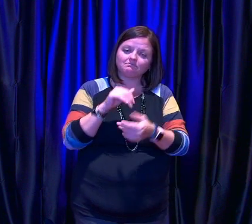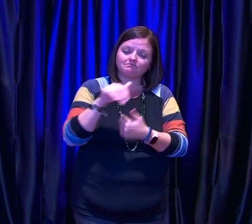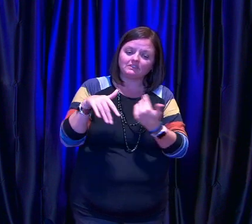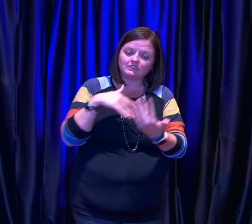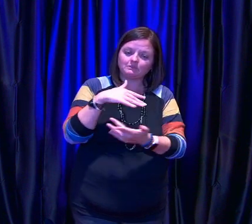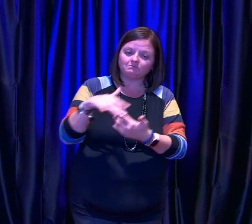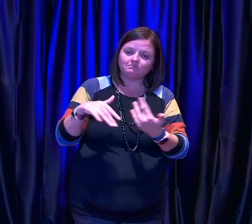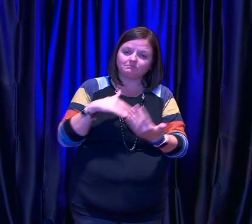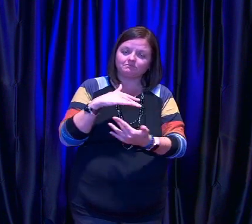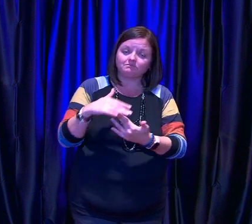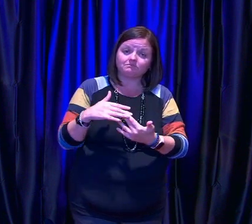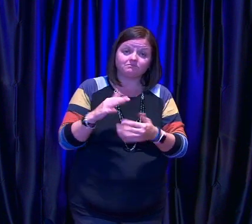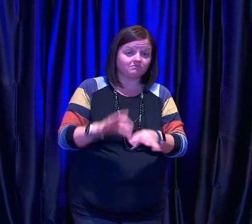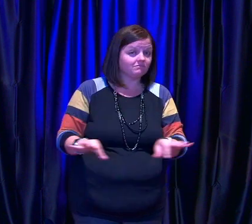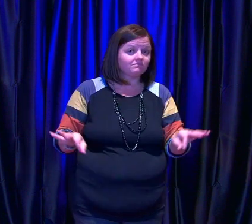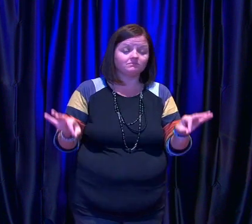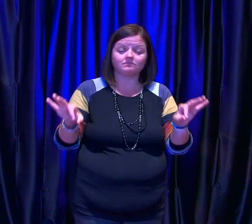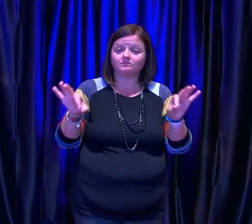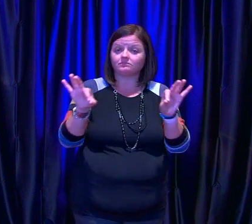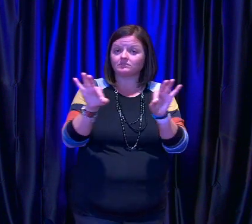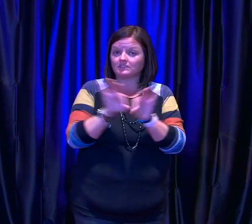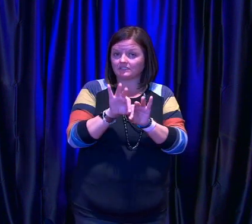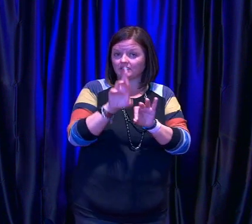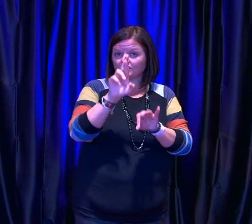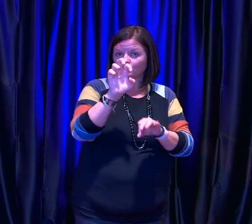is just essential it's it's a renewing thing